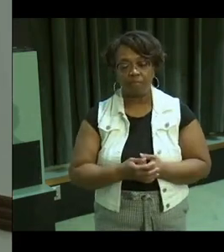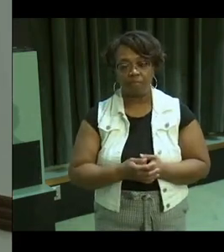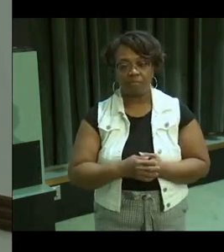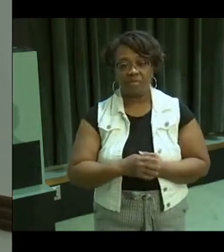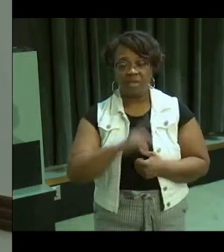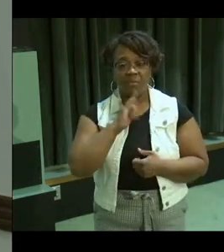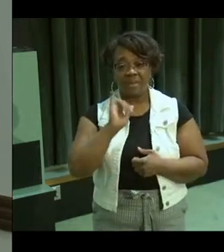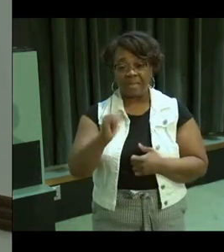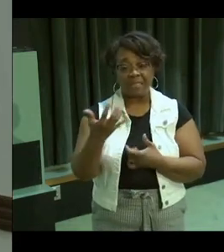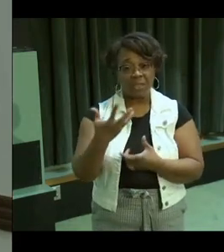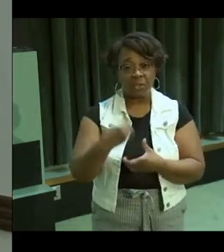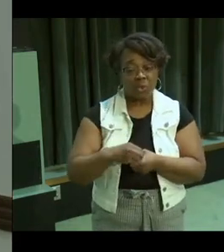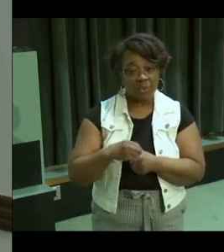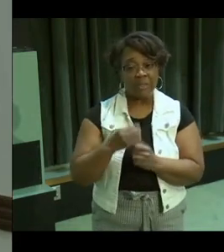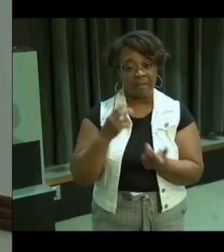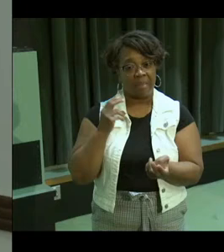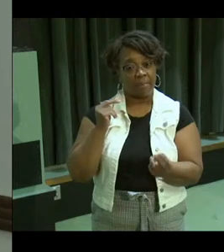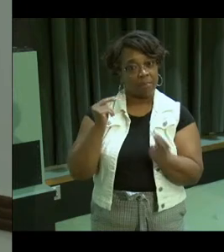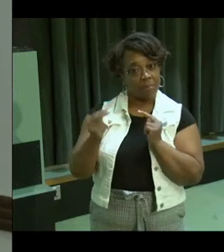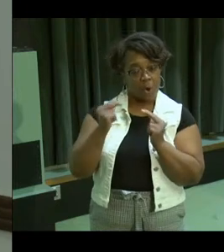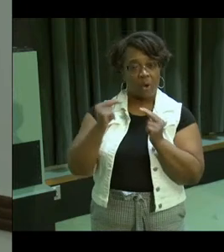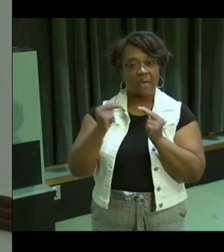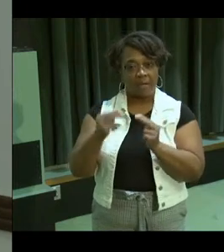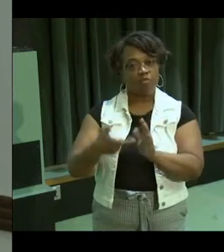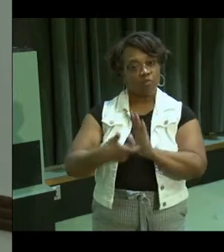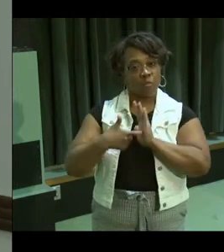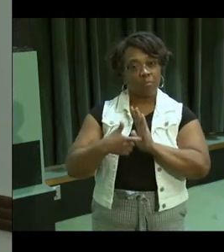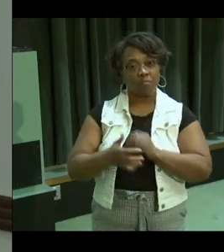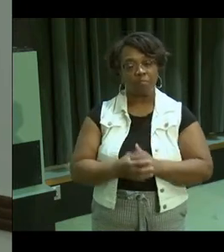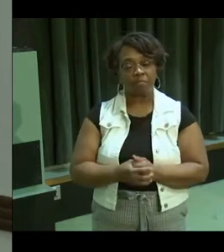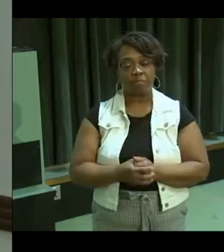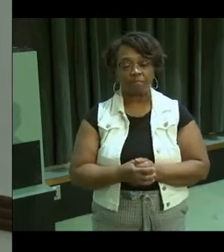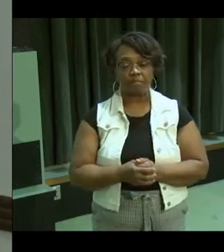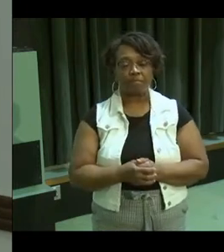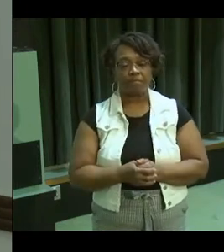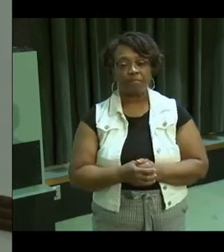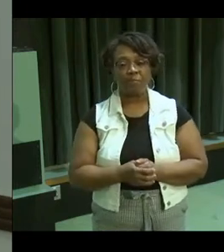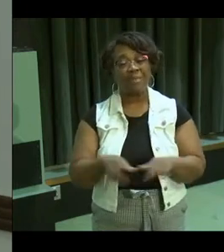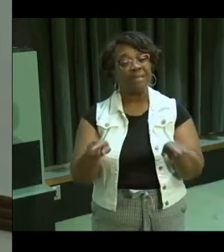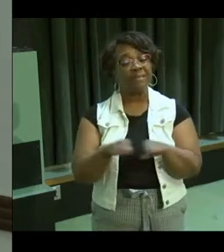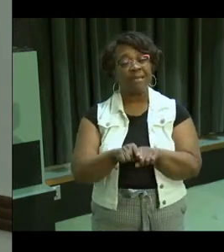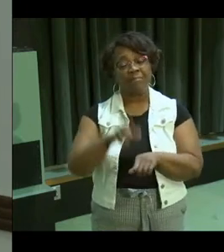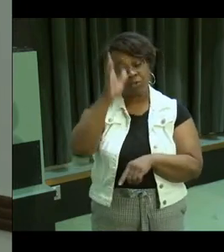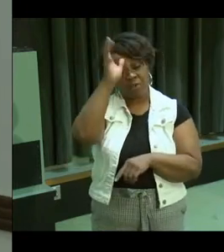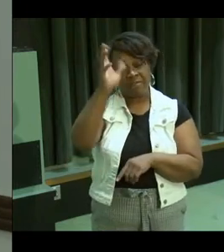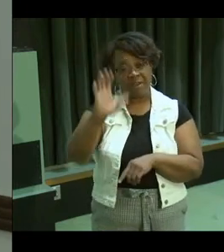on now and that that's actually part of the bargaining demands